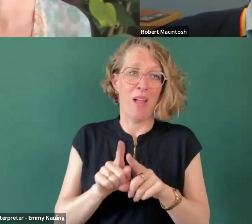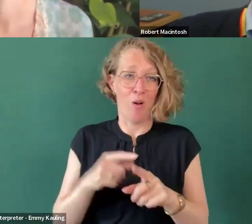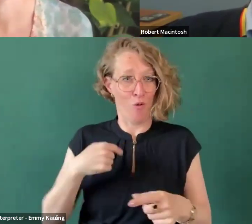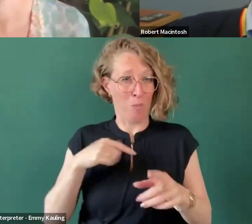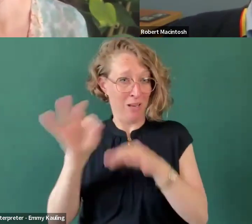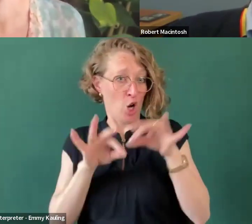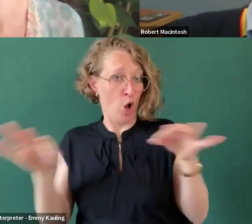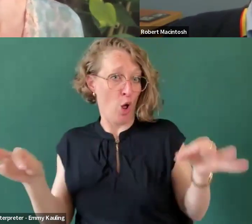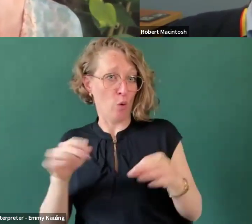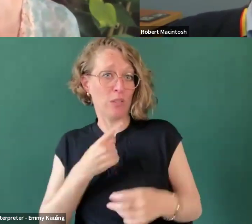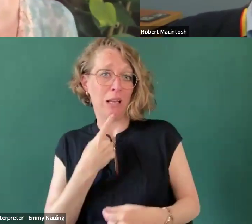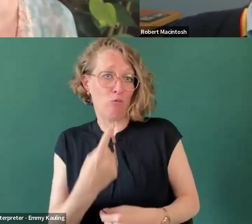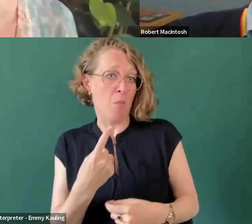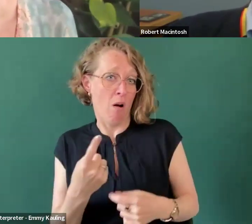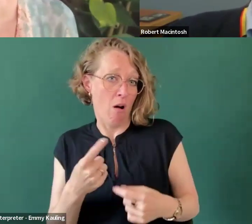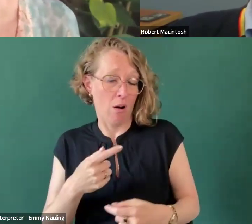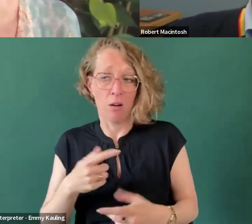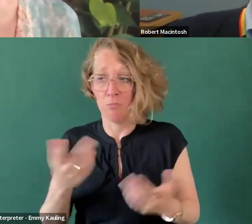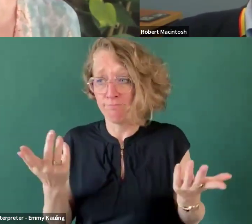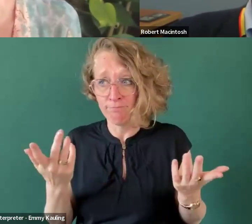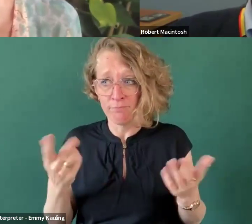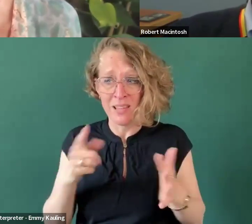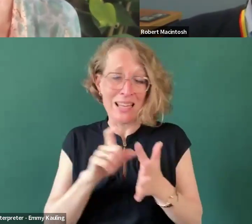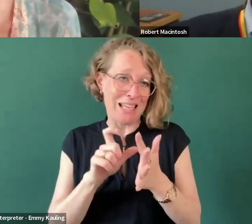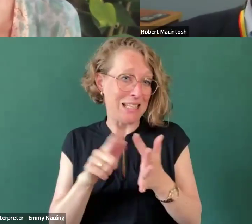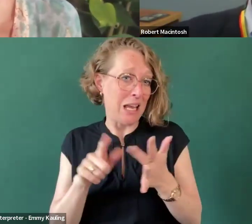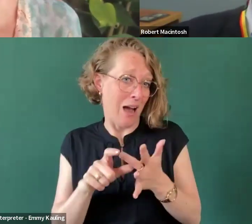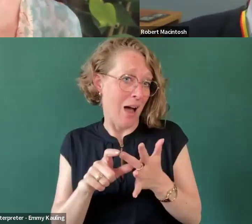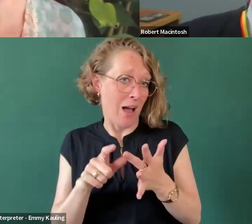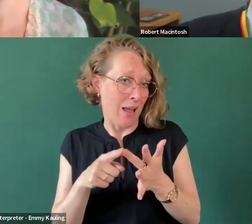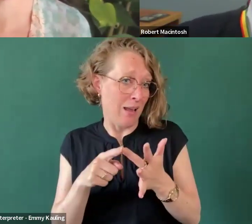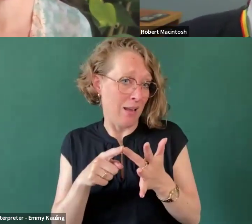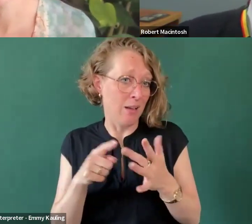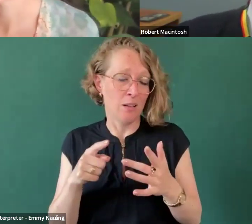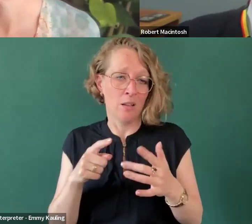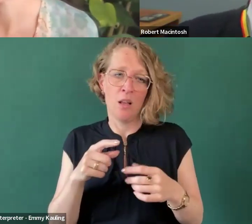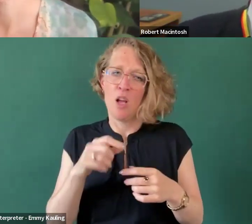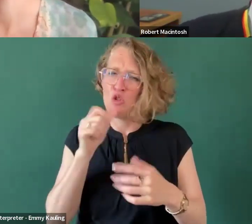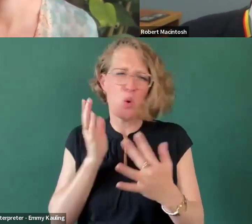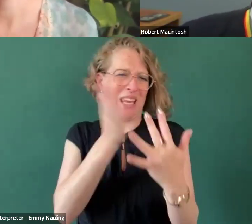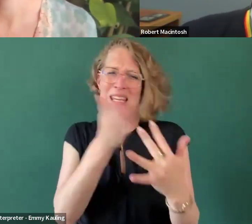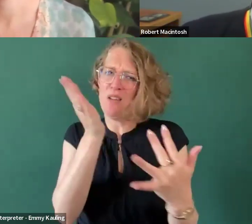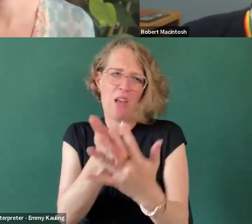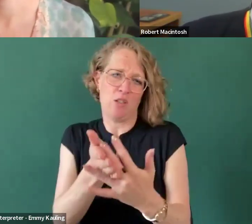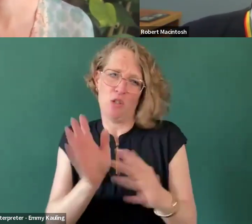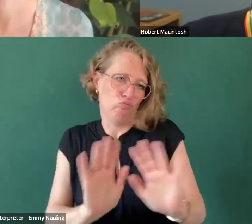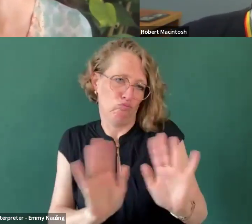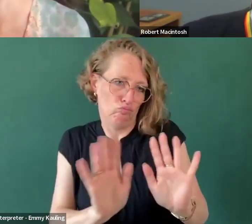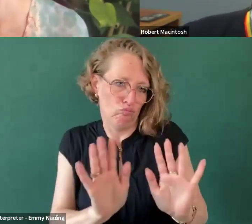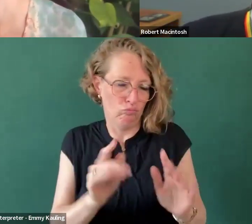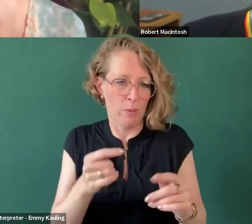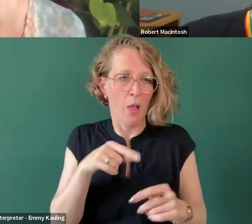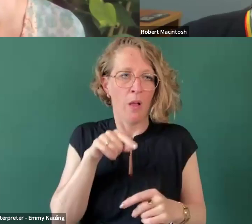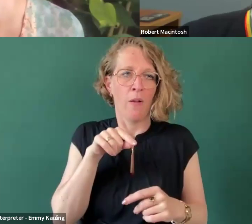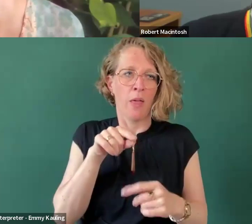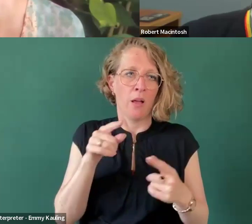I would like to make is that the EDI interventions that we're suggesting, that anyone is suggesting,